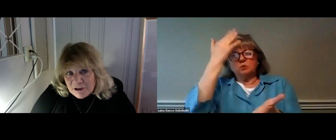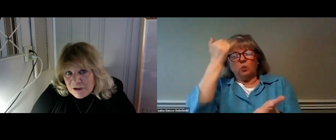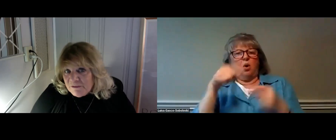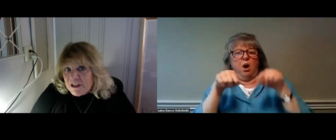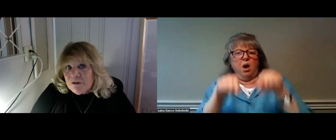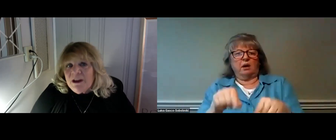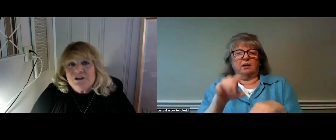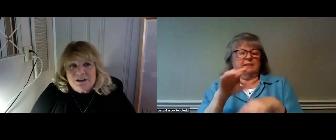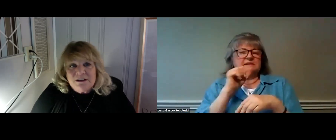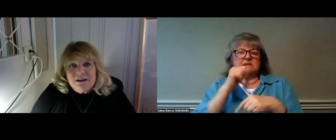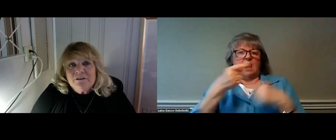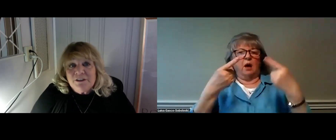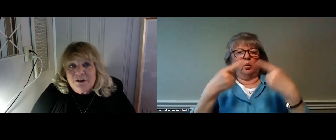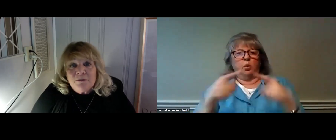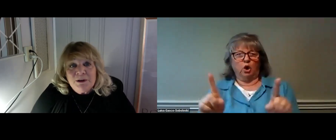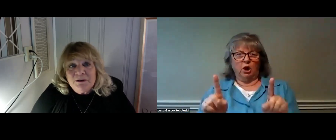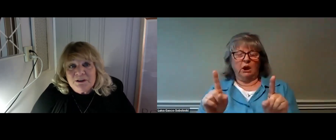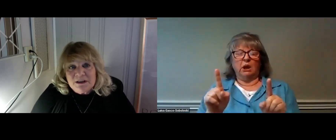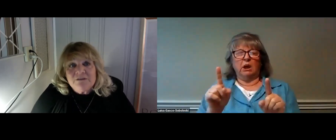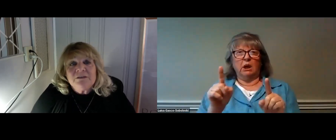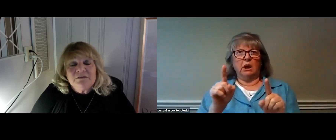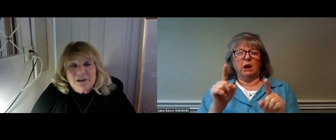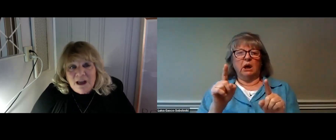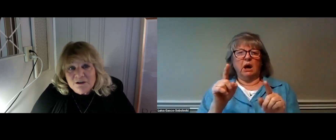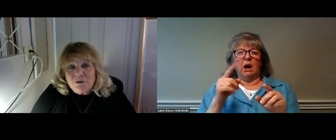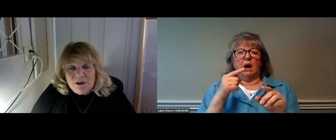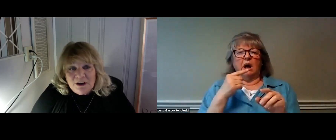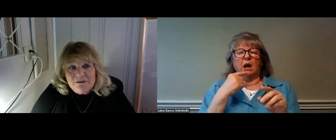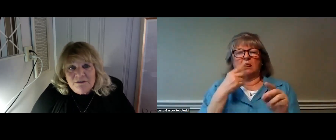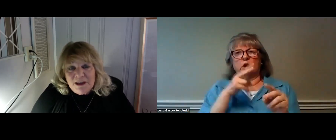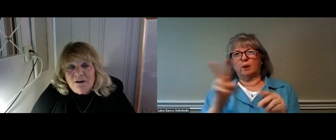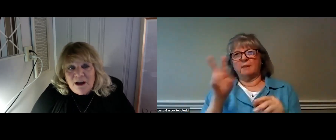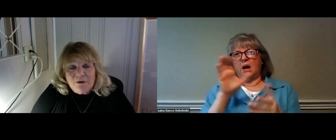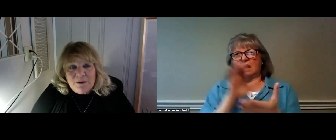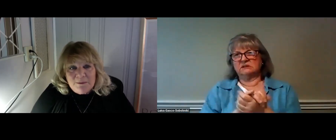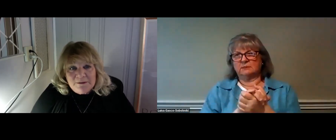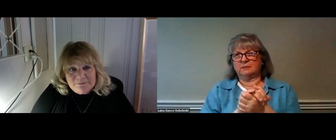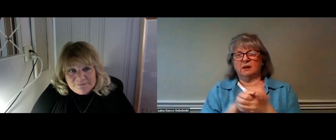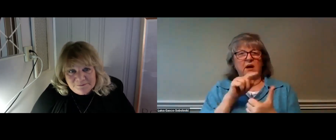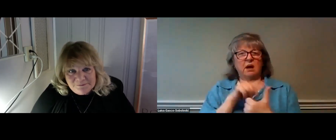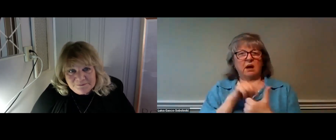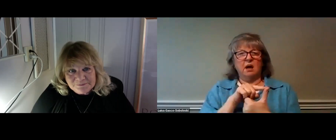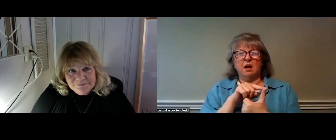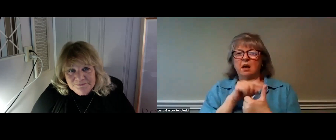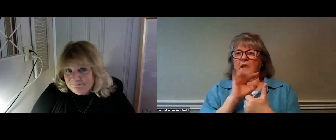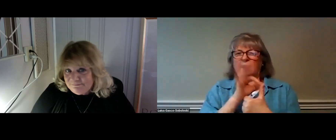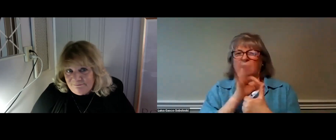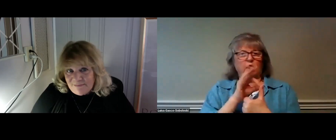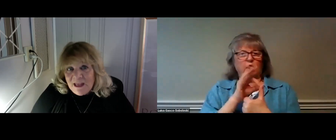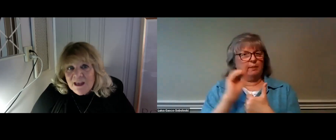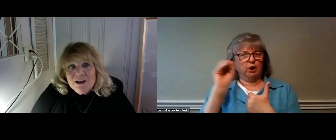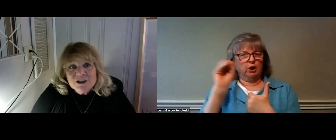configuration for their computers and forgot to work on the VRI equipment. So,